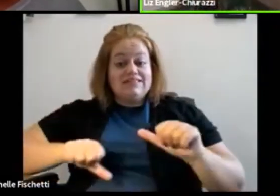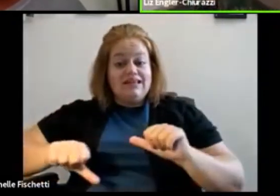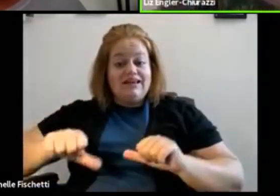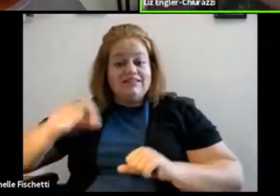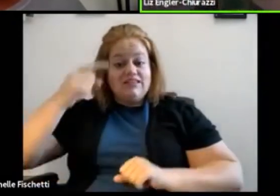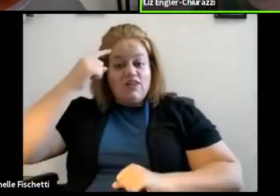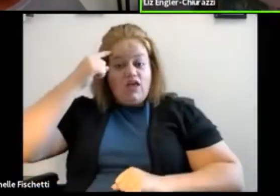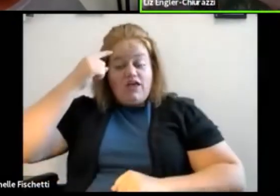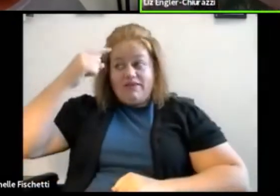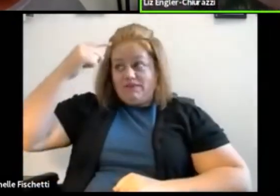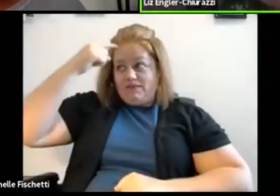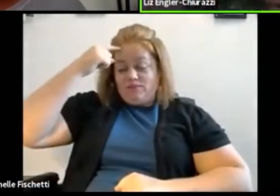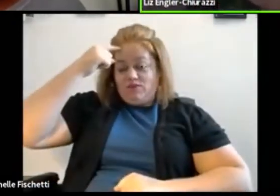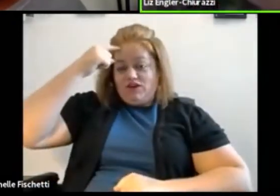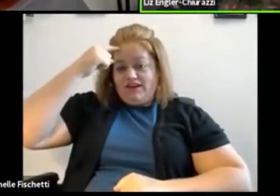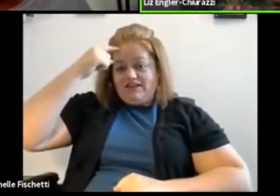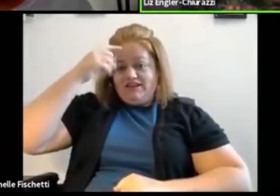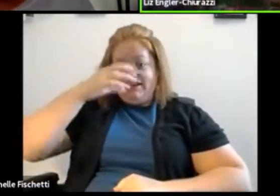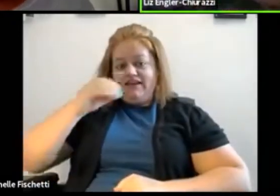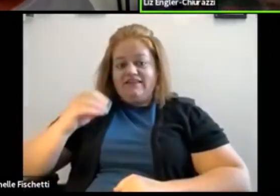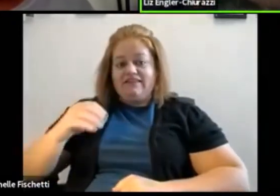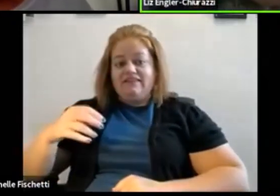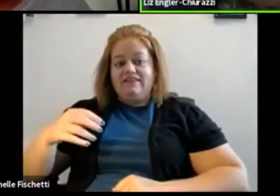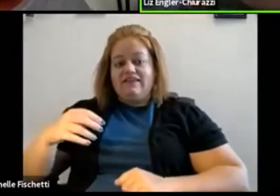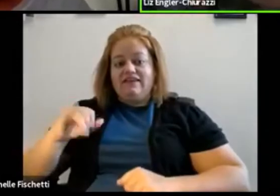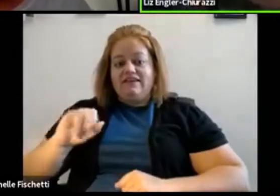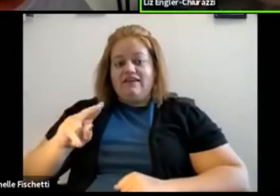and the peripheral immune system so the immune system and the rest of your body